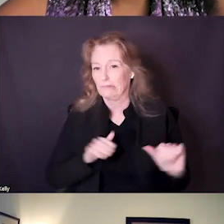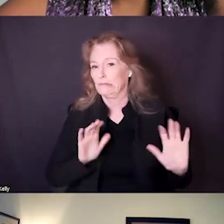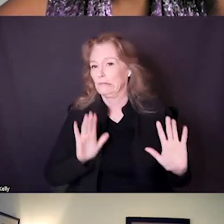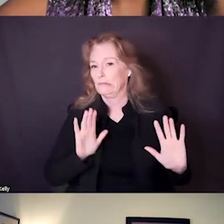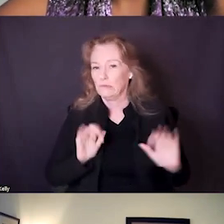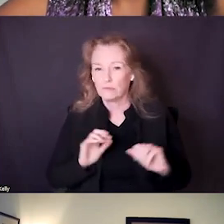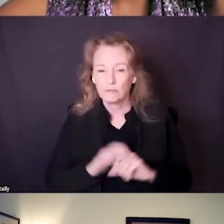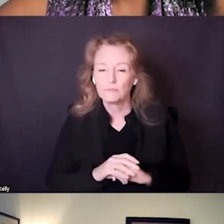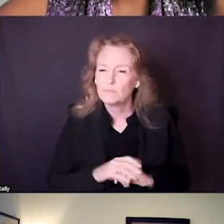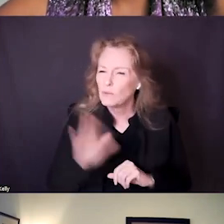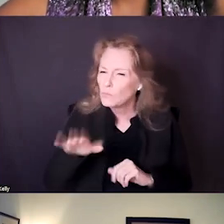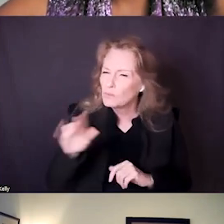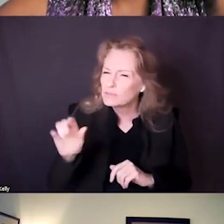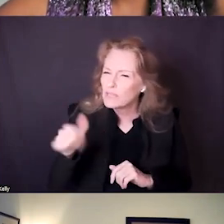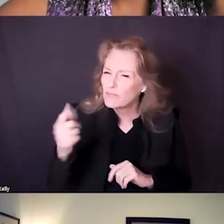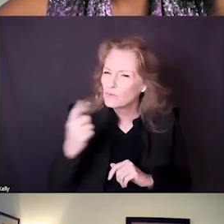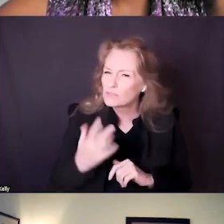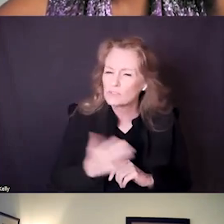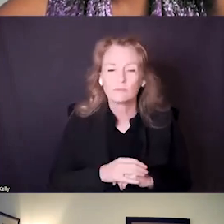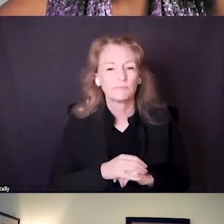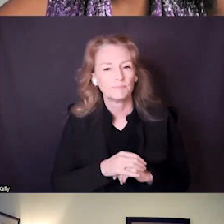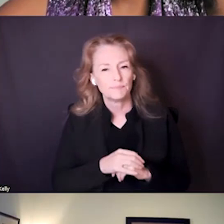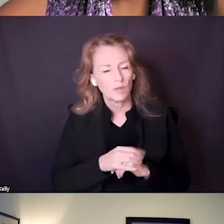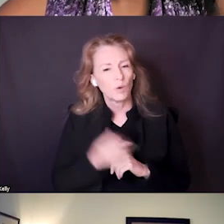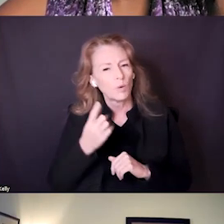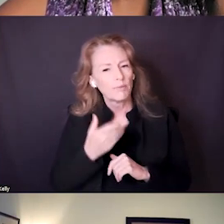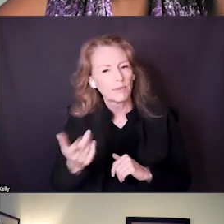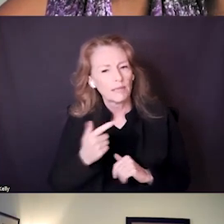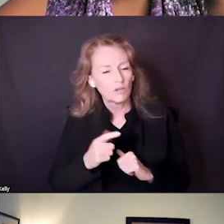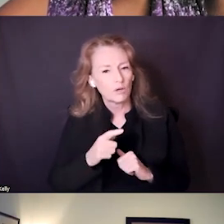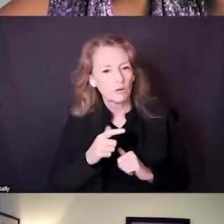ONE THING YOU WERE MOST EXCITED BY COMING OUT OF IT.